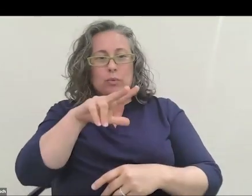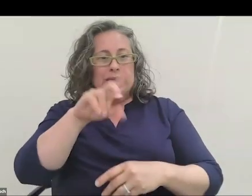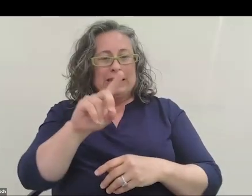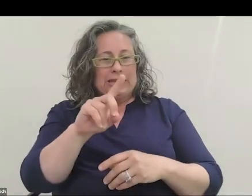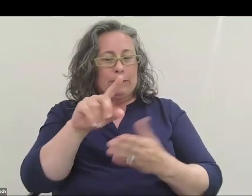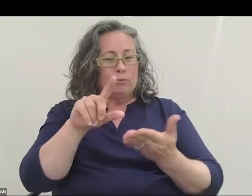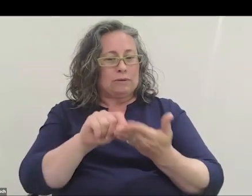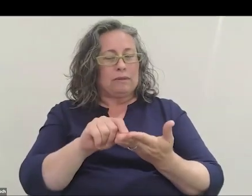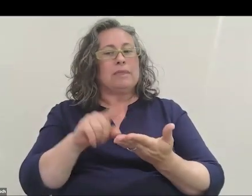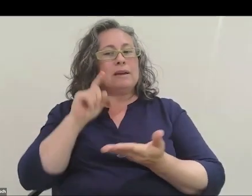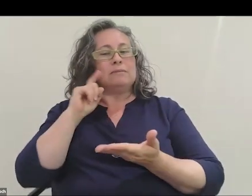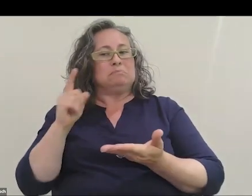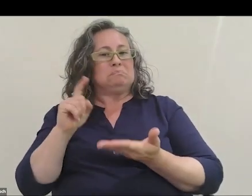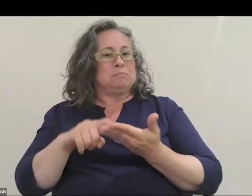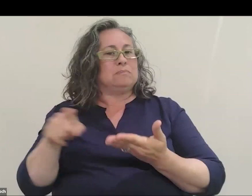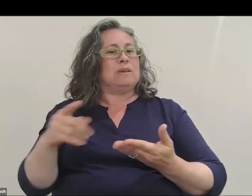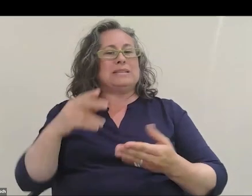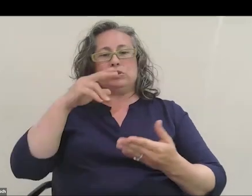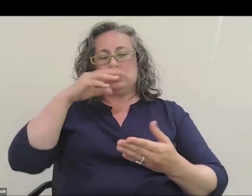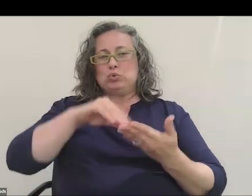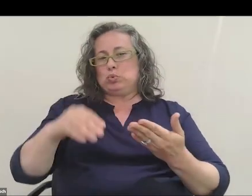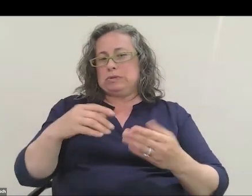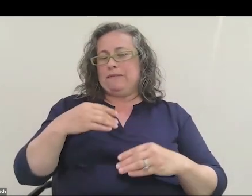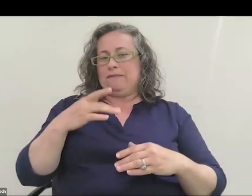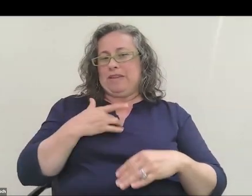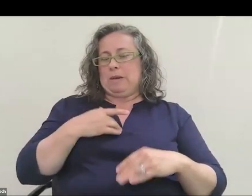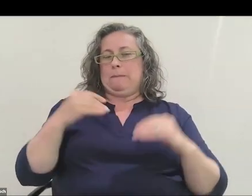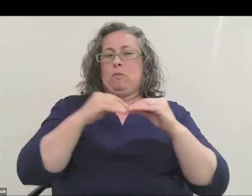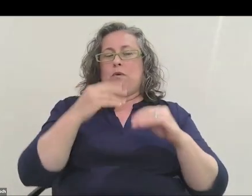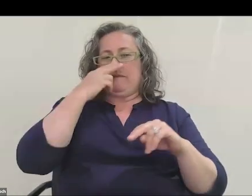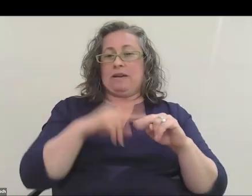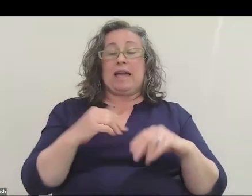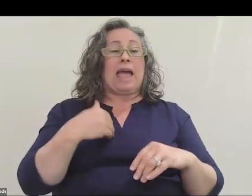it's more fun for students. I also have a photo of a student design project.